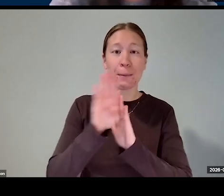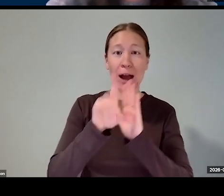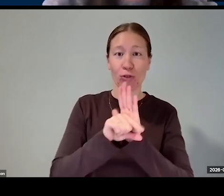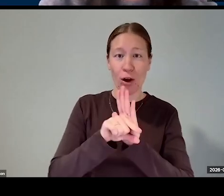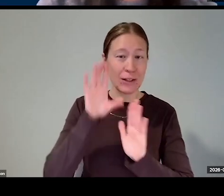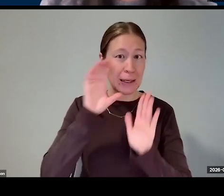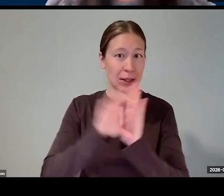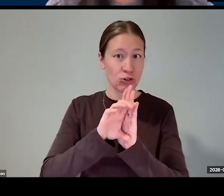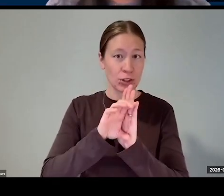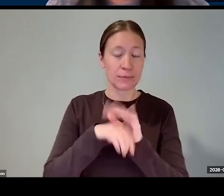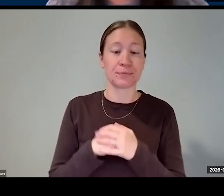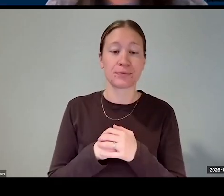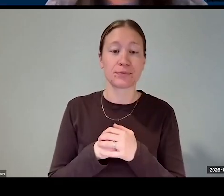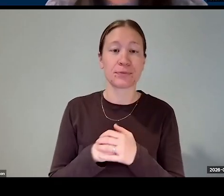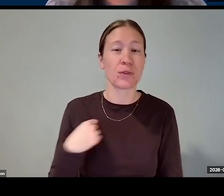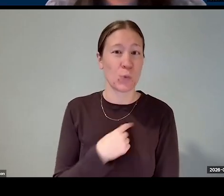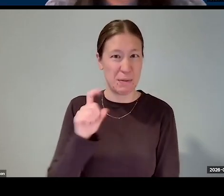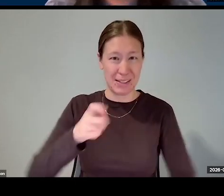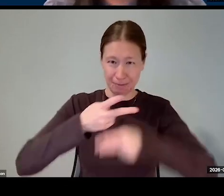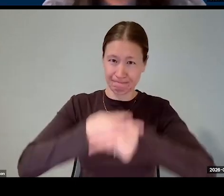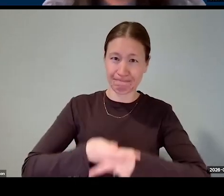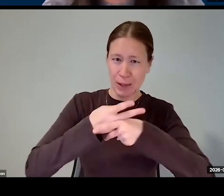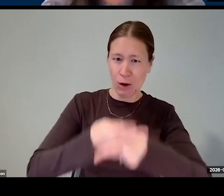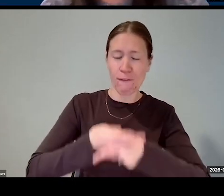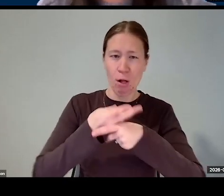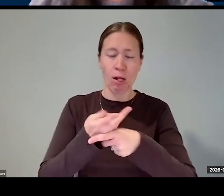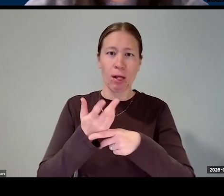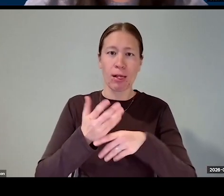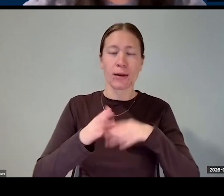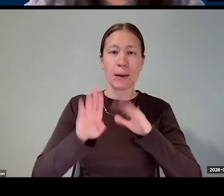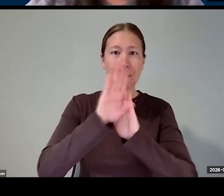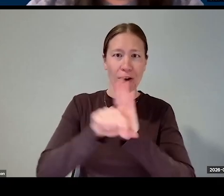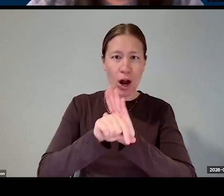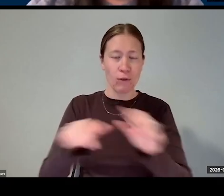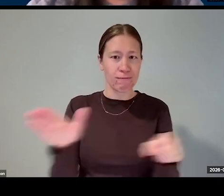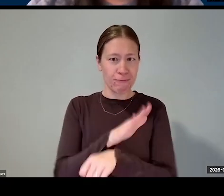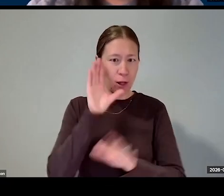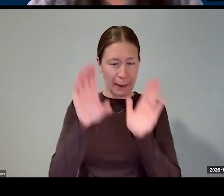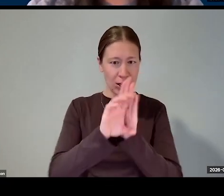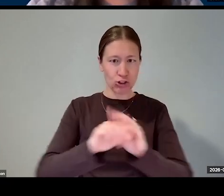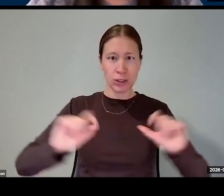we wanna be careful about putting text on top of it. It makes it quite difficult to read the text